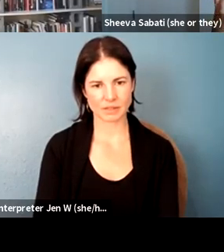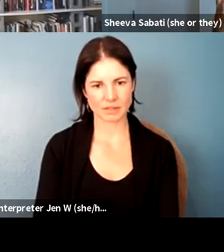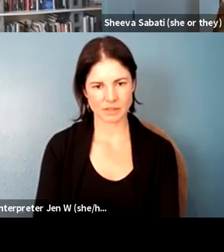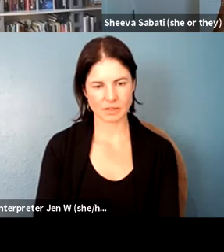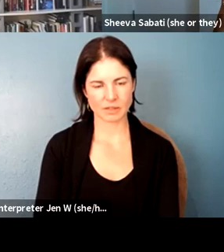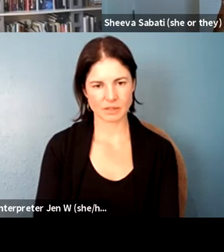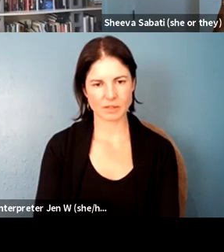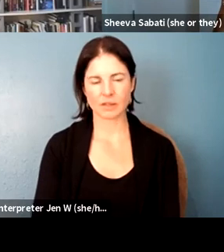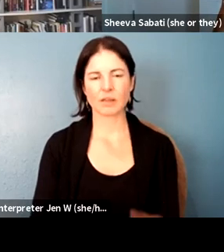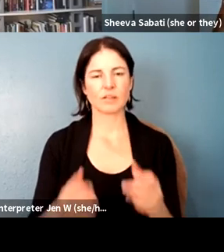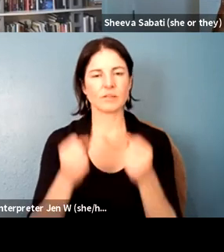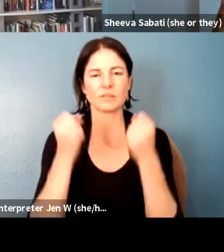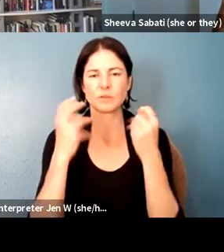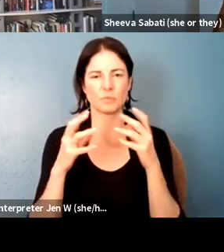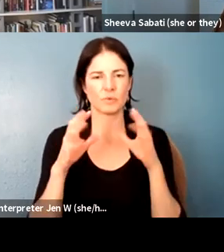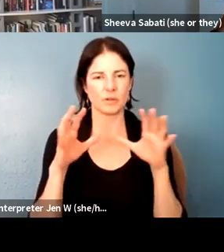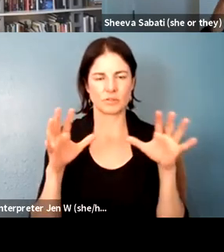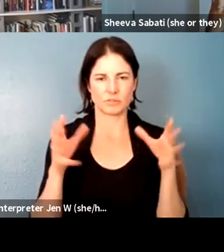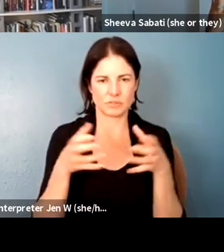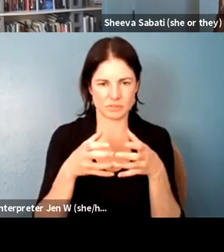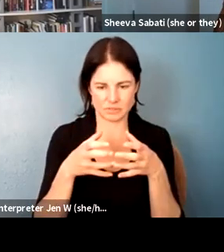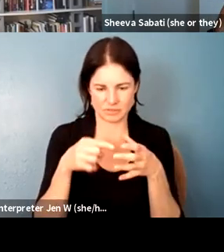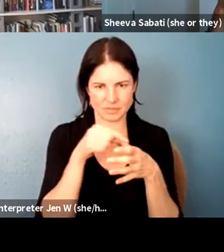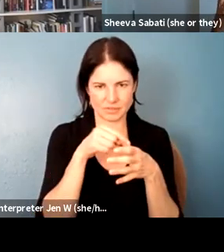lifeforce beyond humans and and Western culture and Western